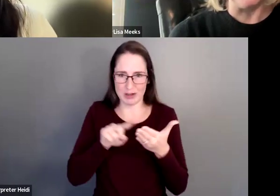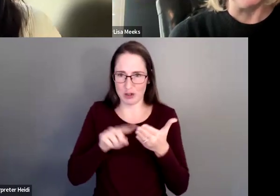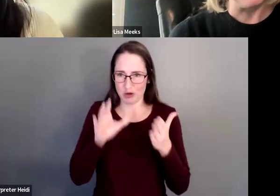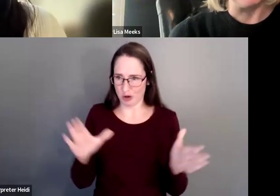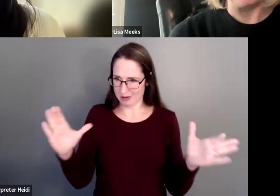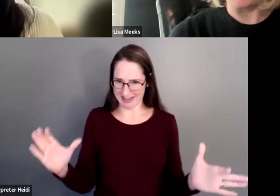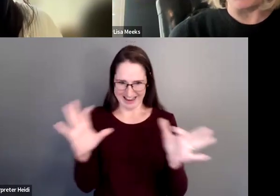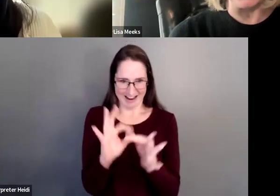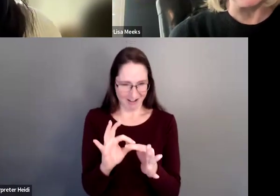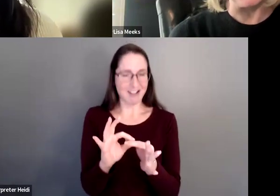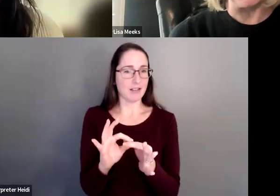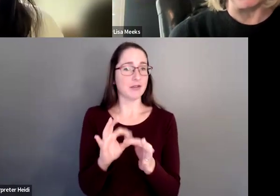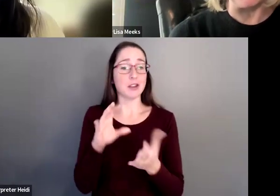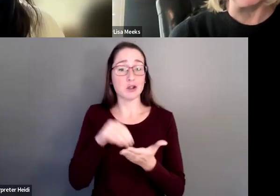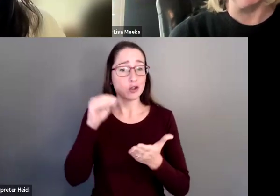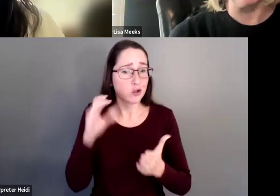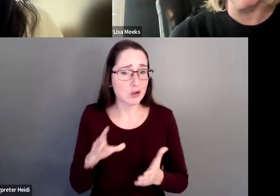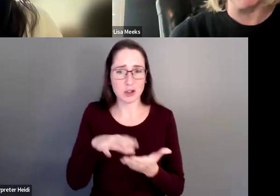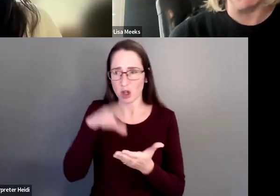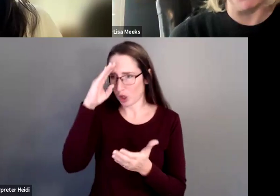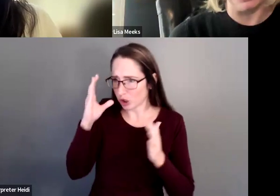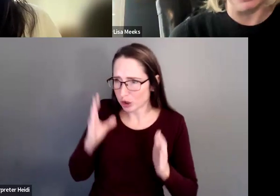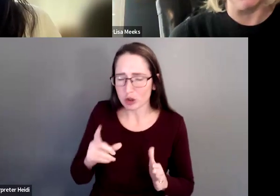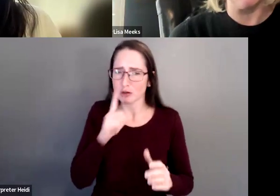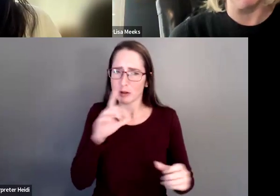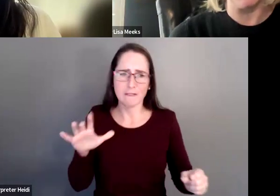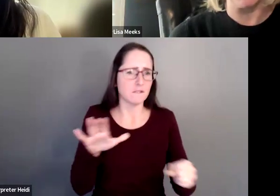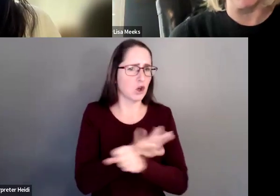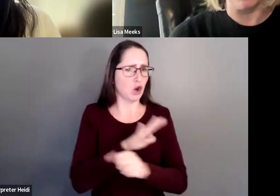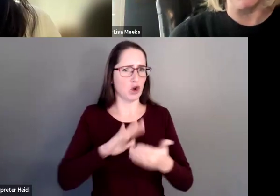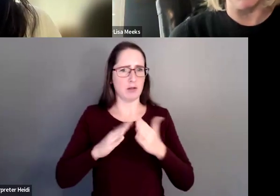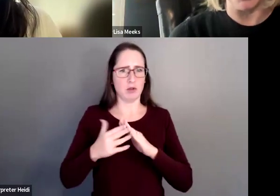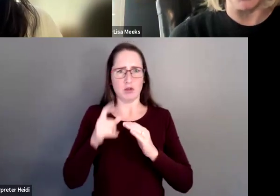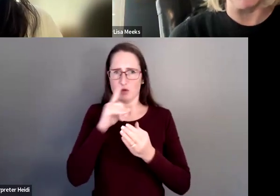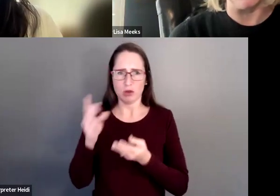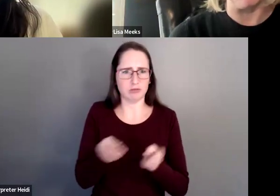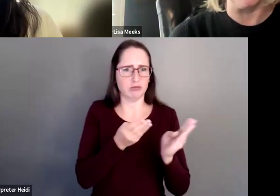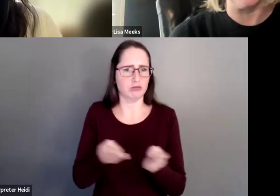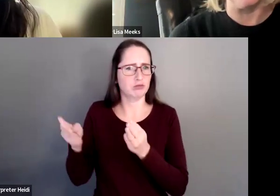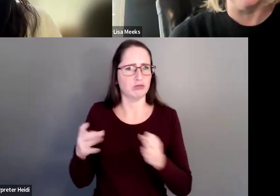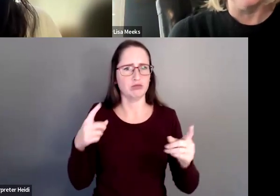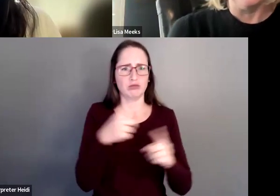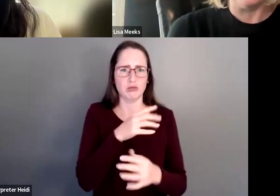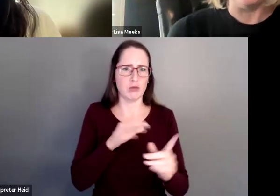me, I want to connect researchers and students, learners, our entire community